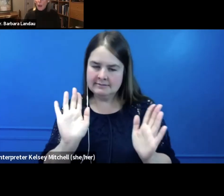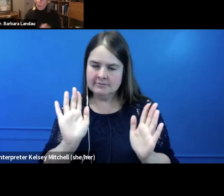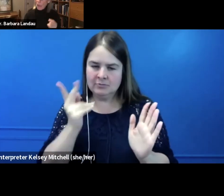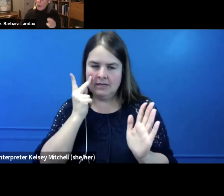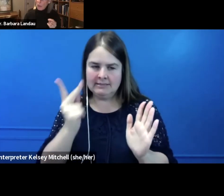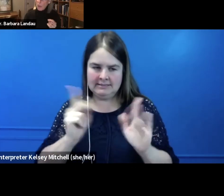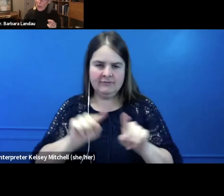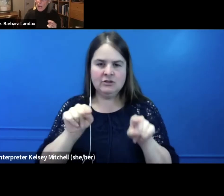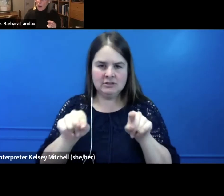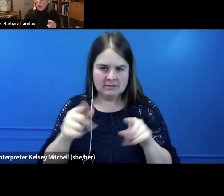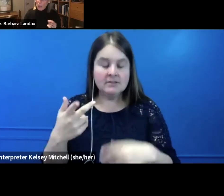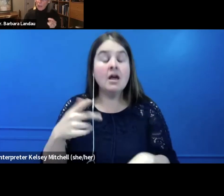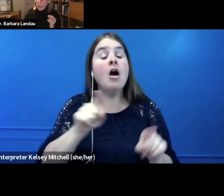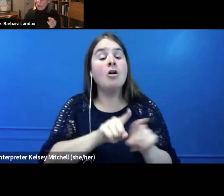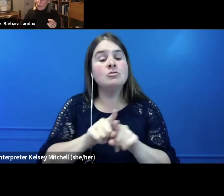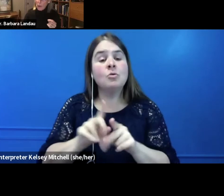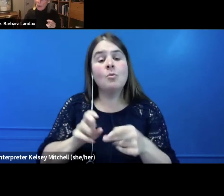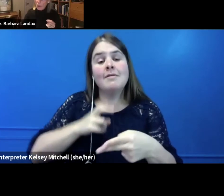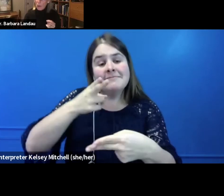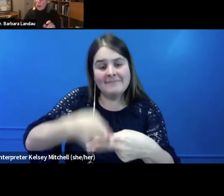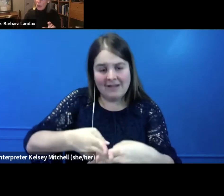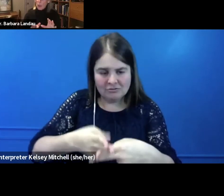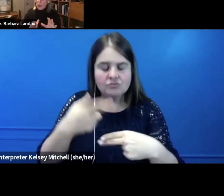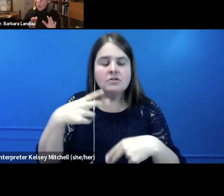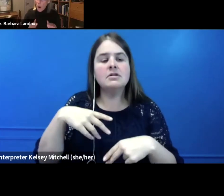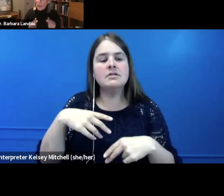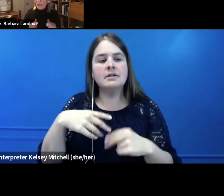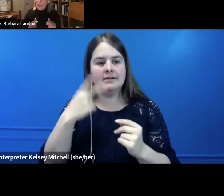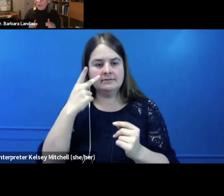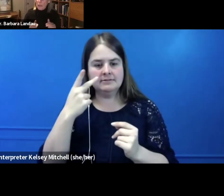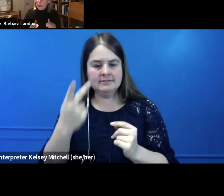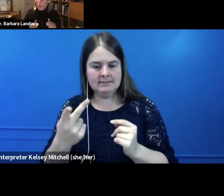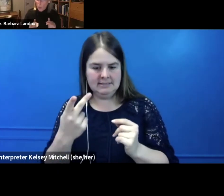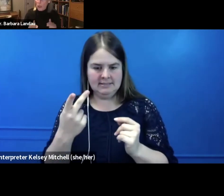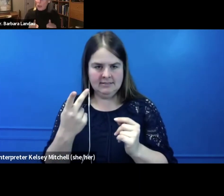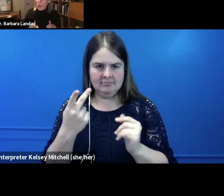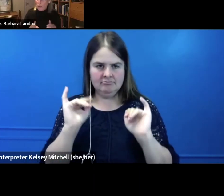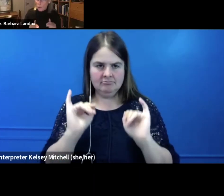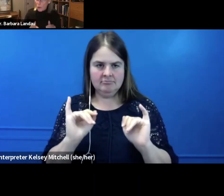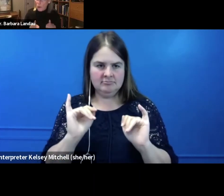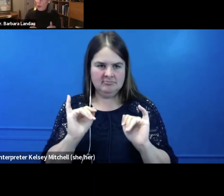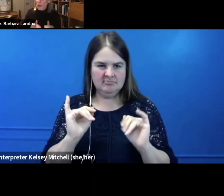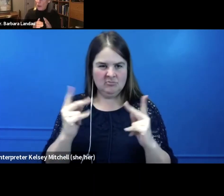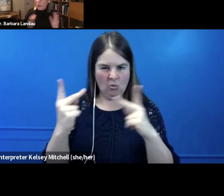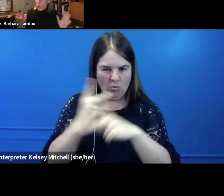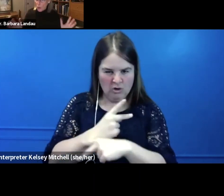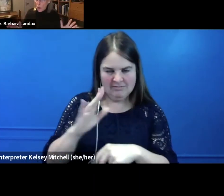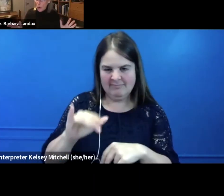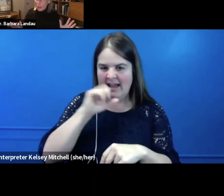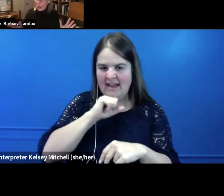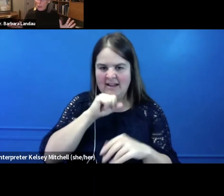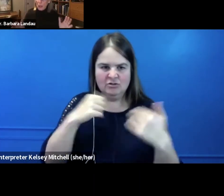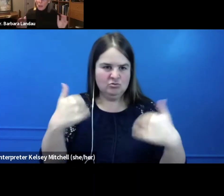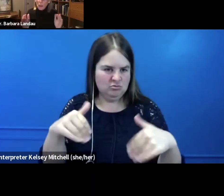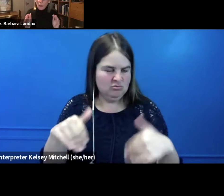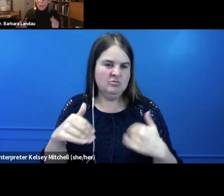but i want to point out that even though you look quantitatively worse for sure because